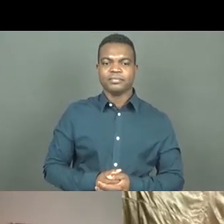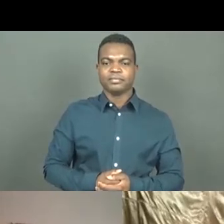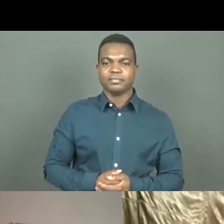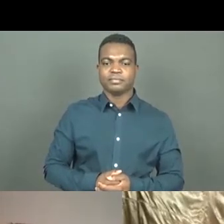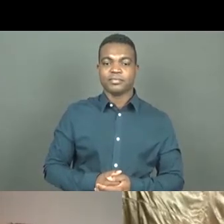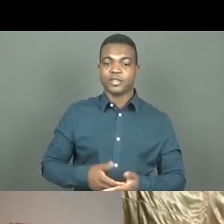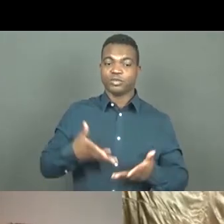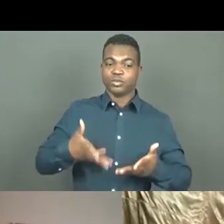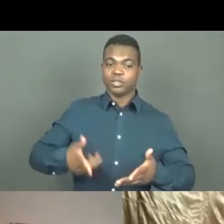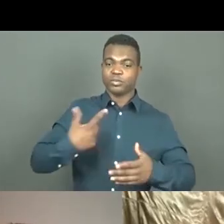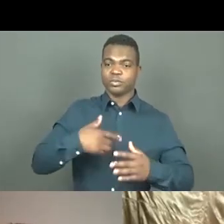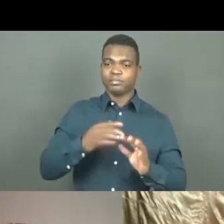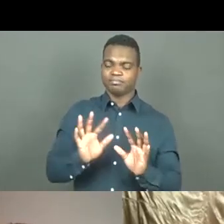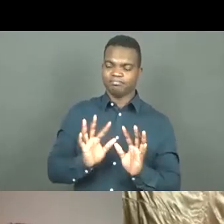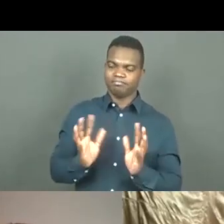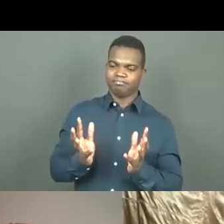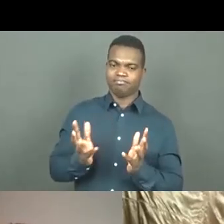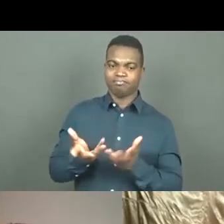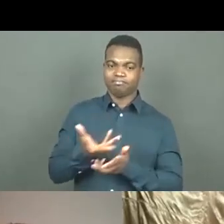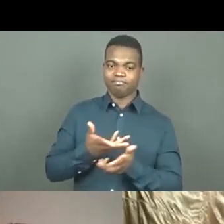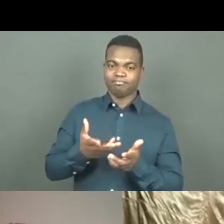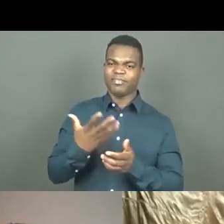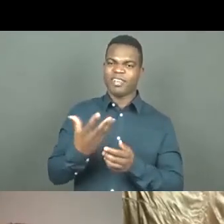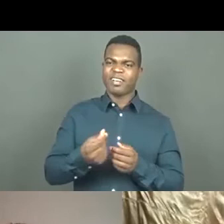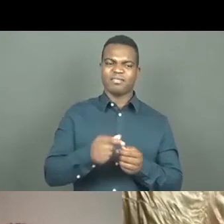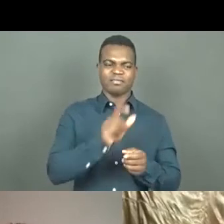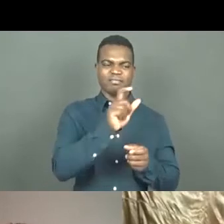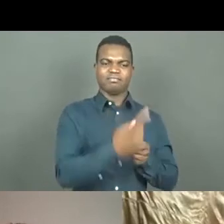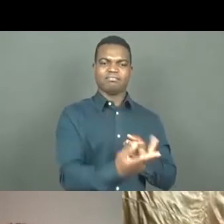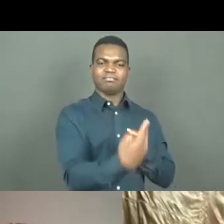Director of Operations at the Pacific Disability Forum, a partnership of